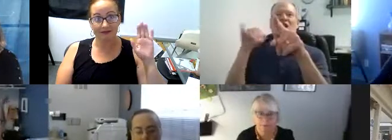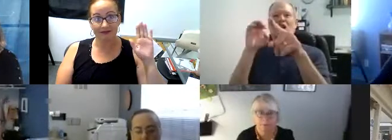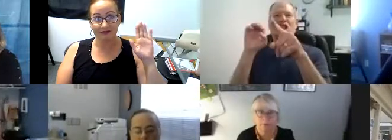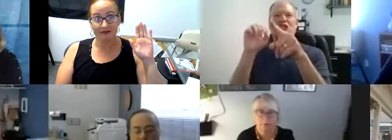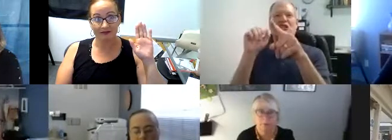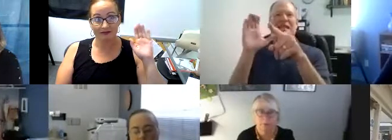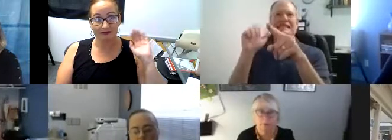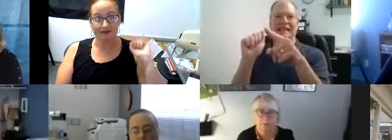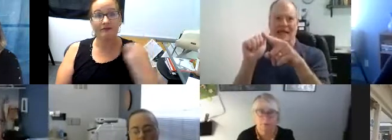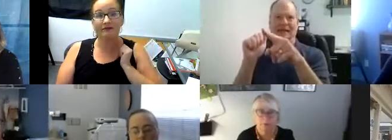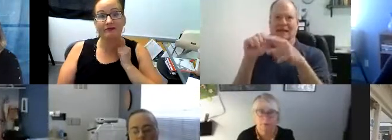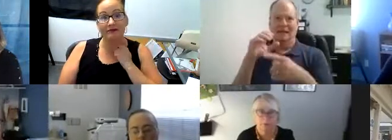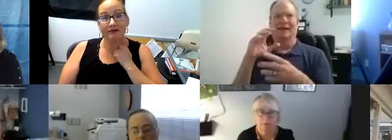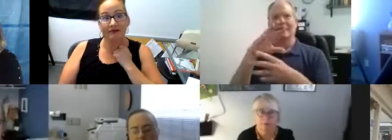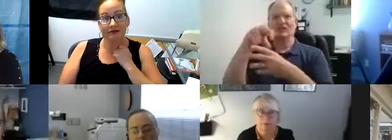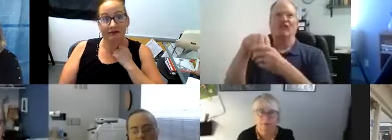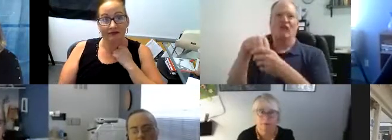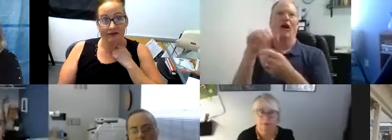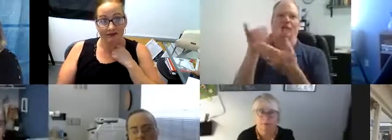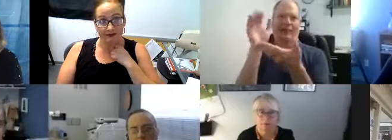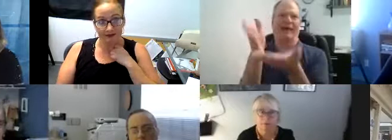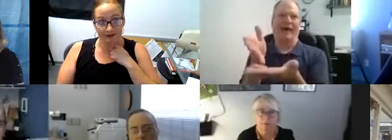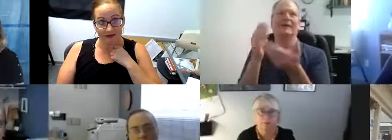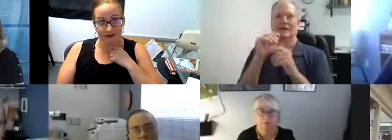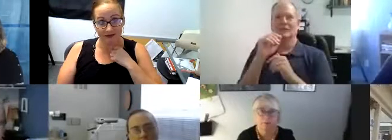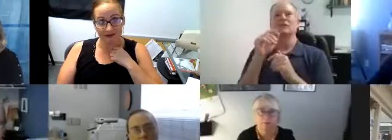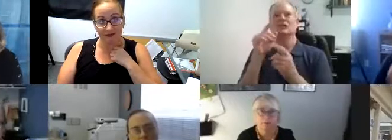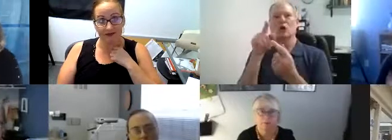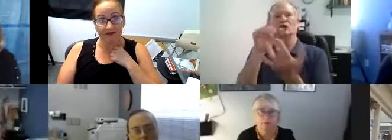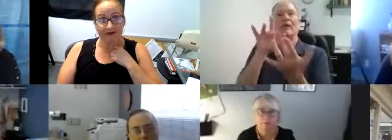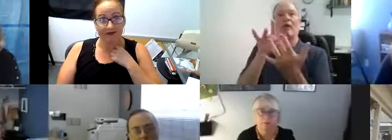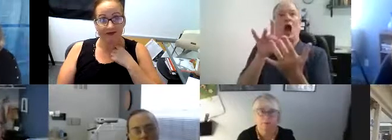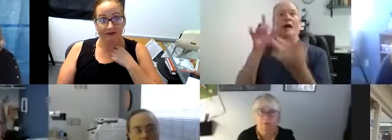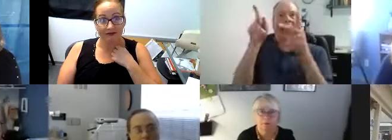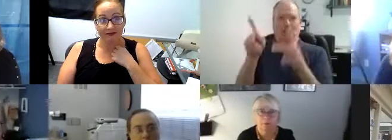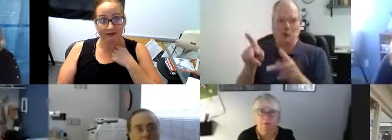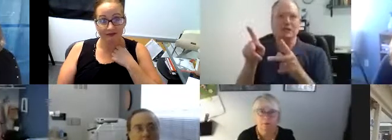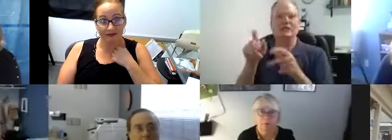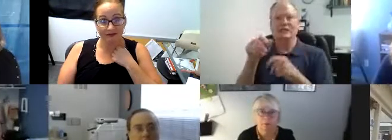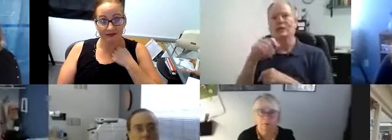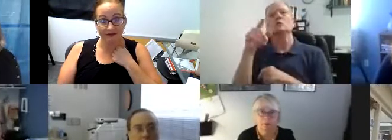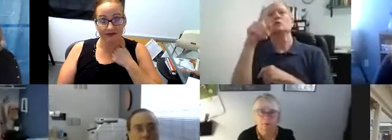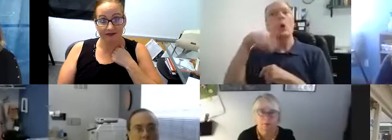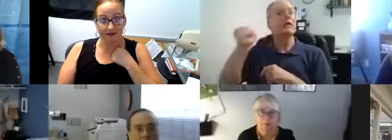Jessica is involved with this program. So, she will be the contact person.